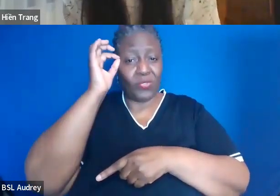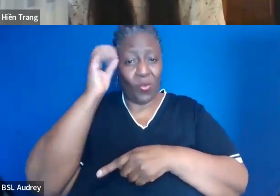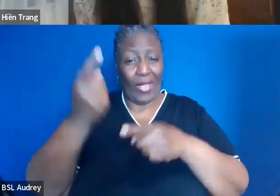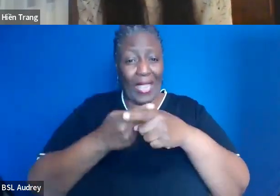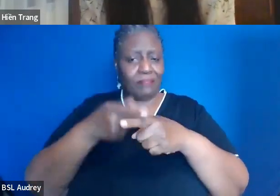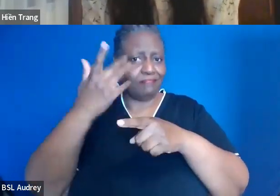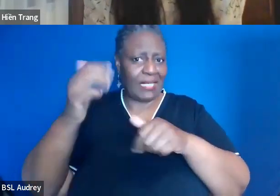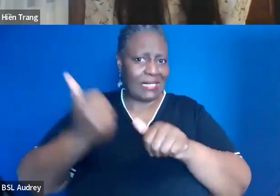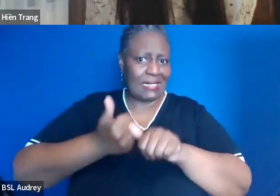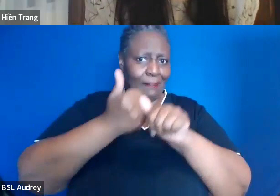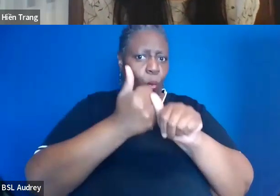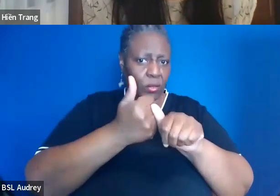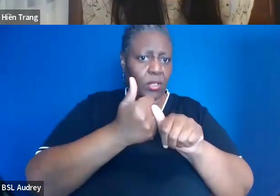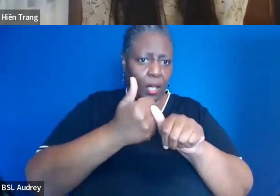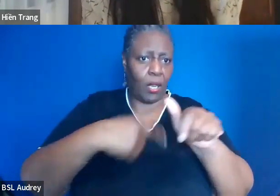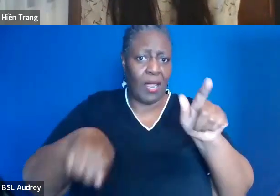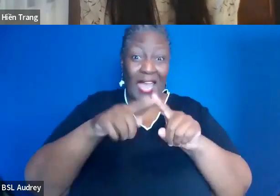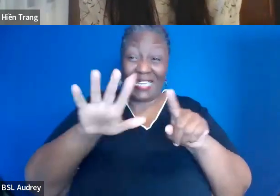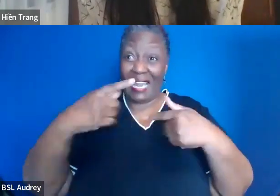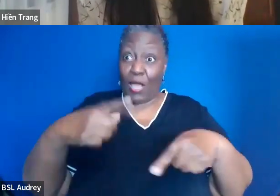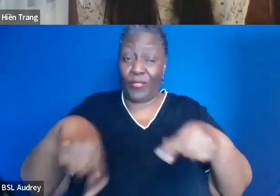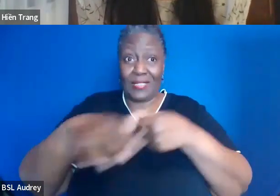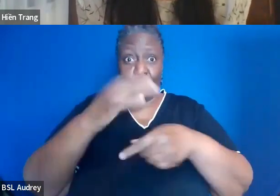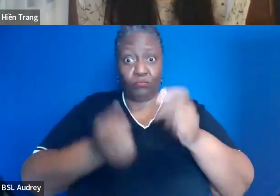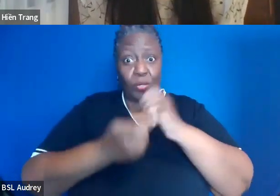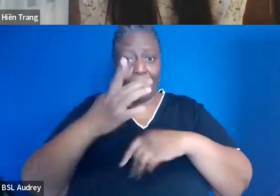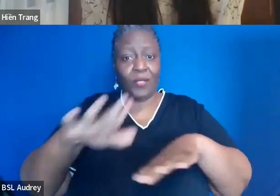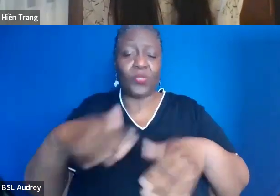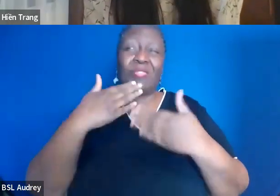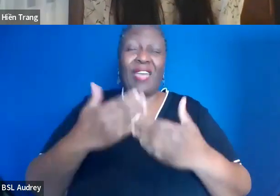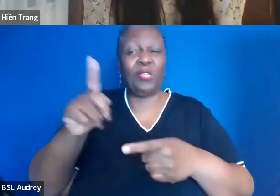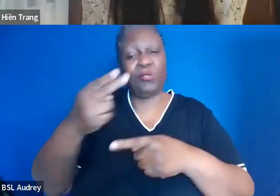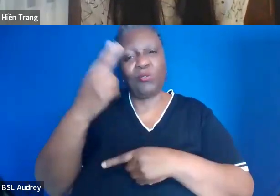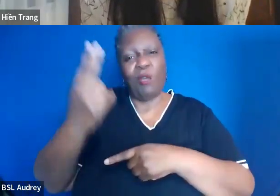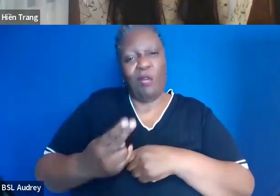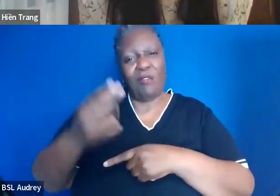of MPT and allowed this issue to happen so thank you to Arts Council England and next we have Hiền